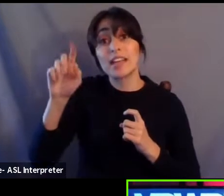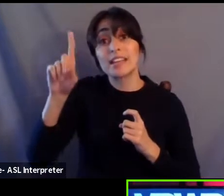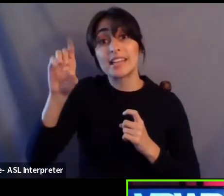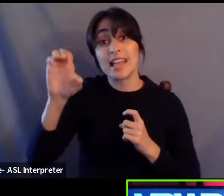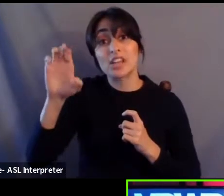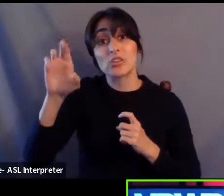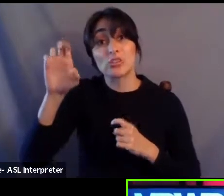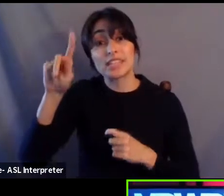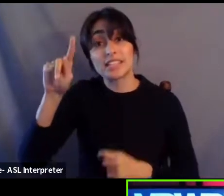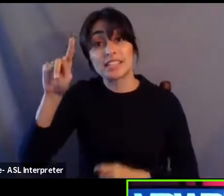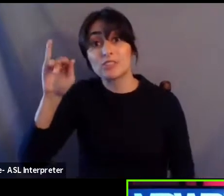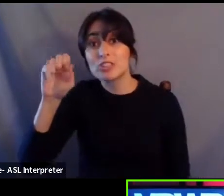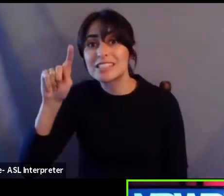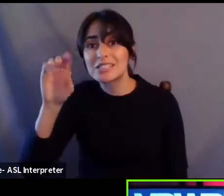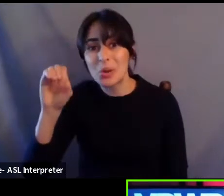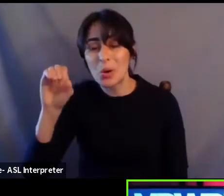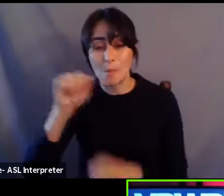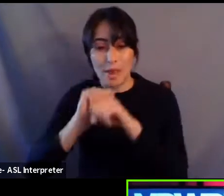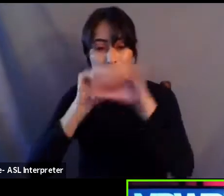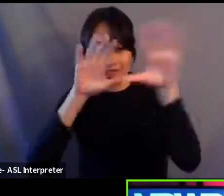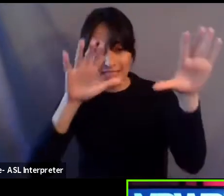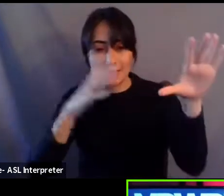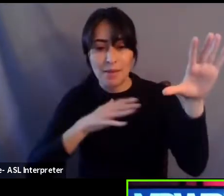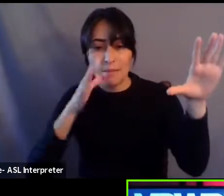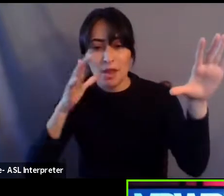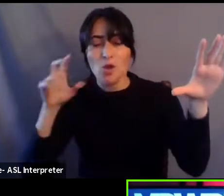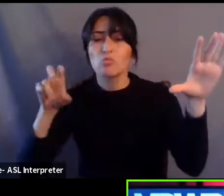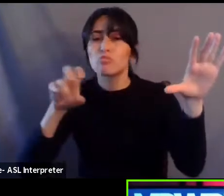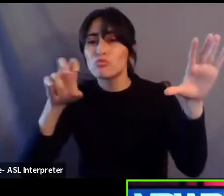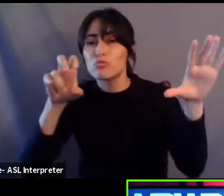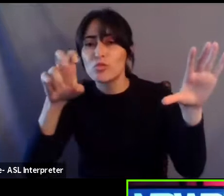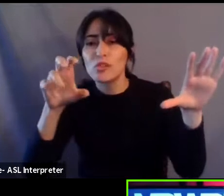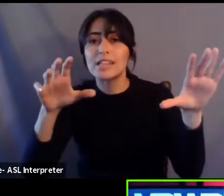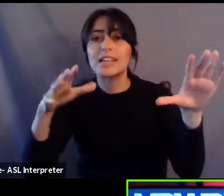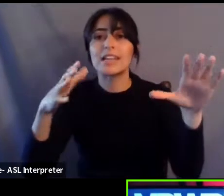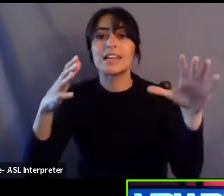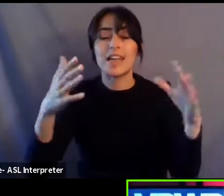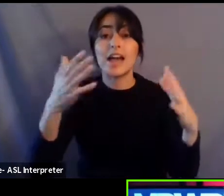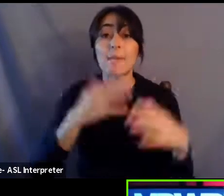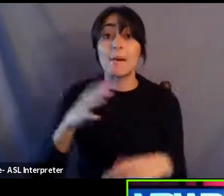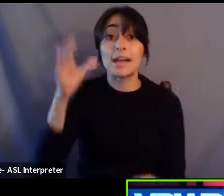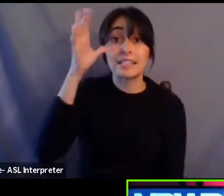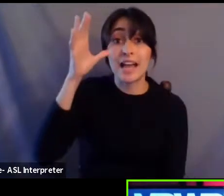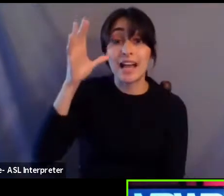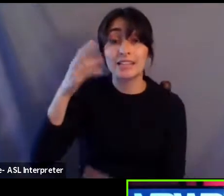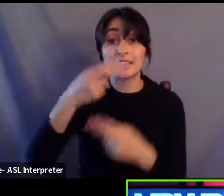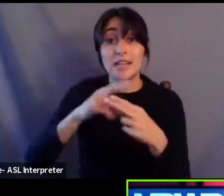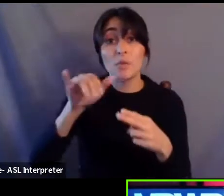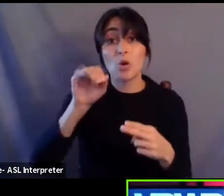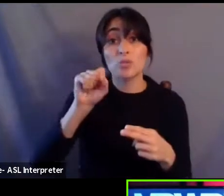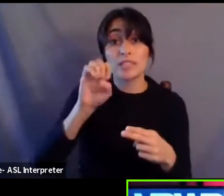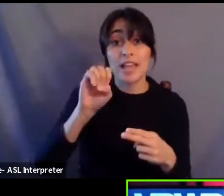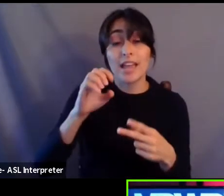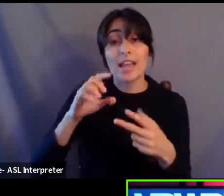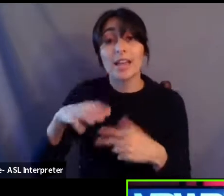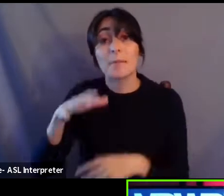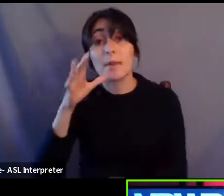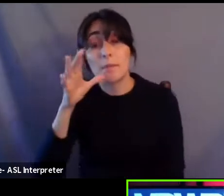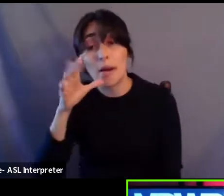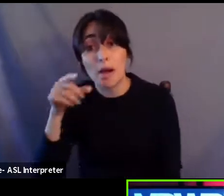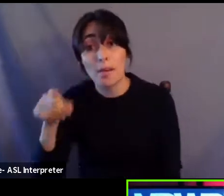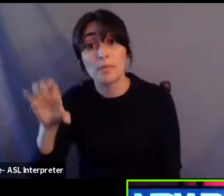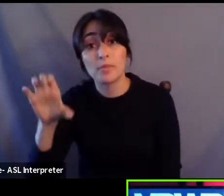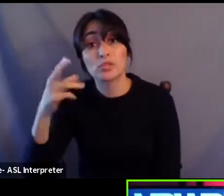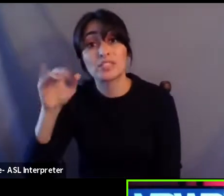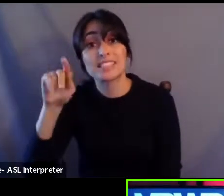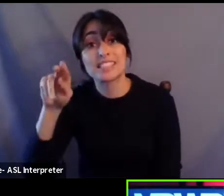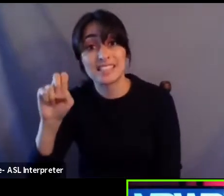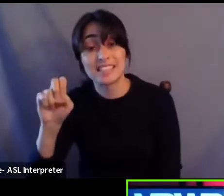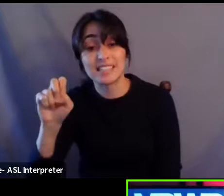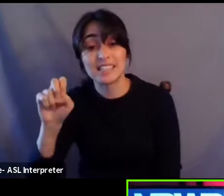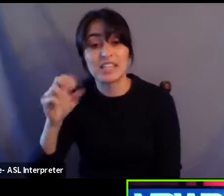My mother was pregnant with me at the time and they pulled over to see the view of the mountains